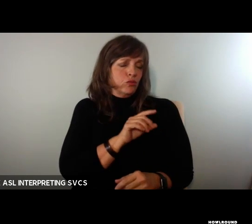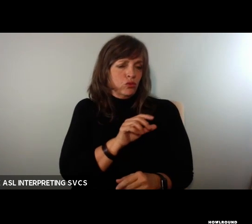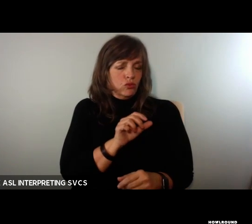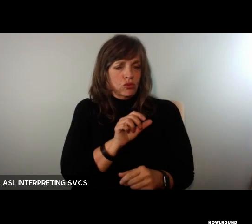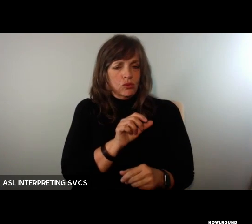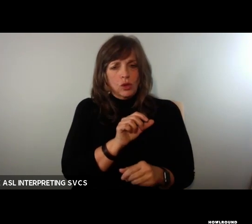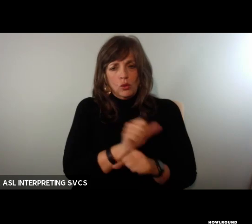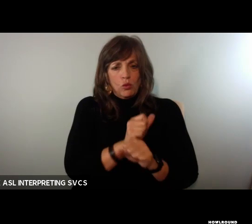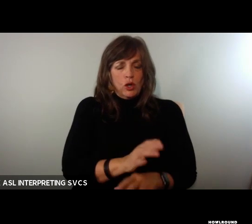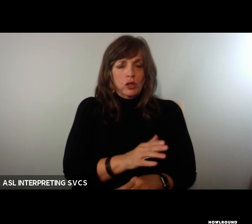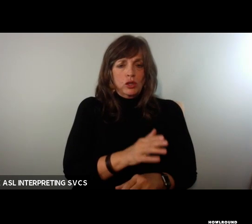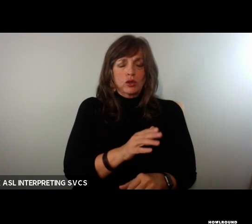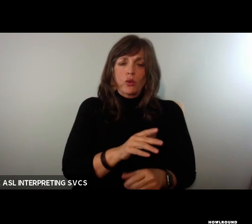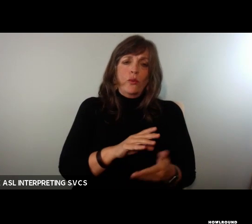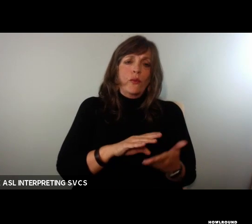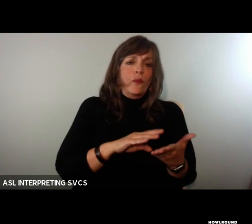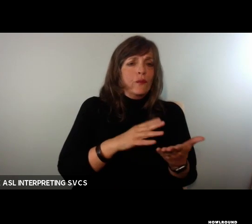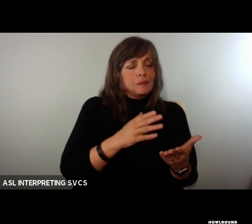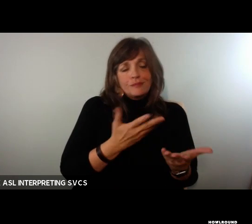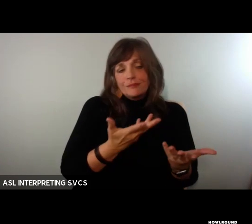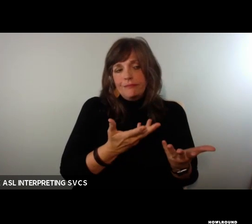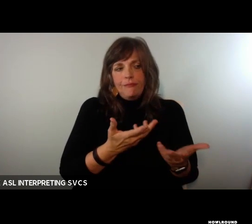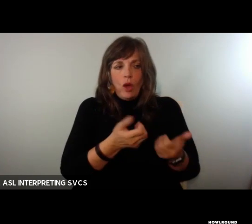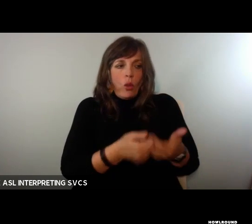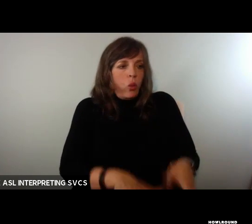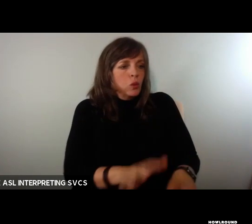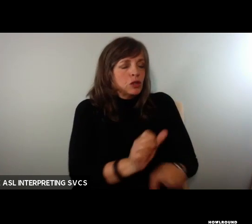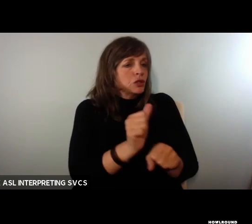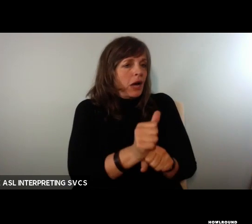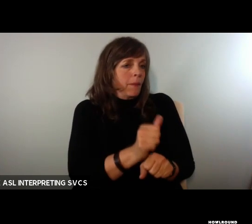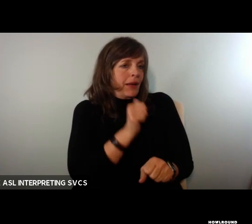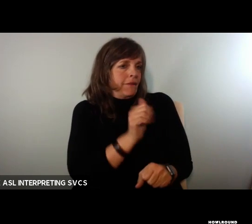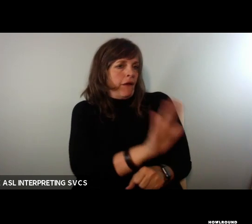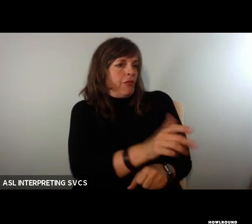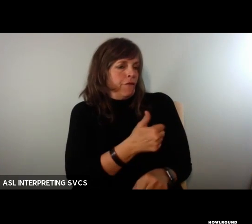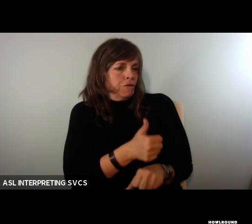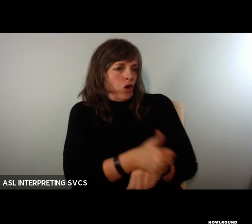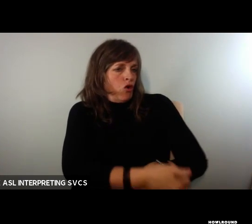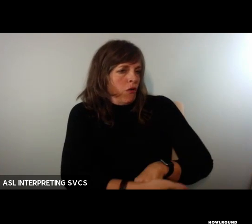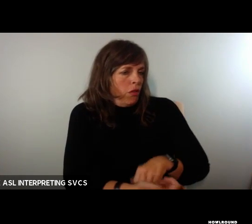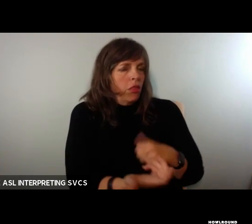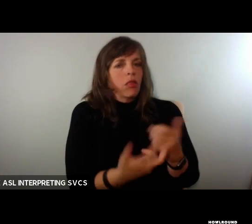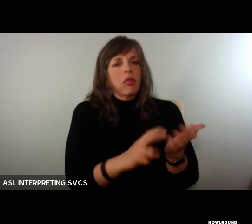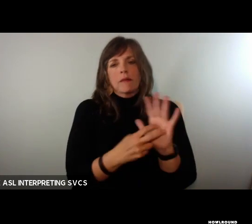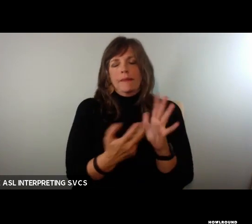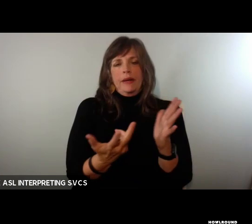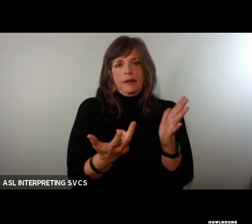So you may be eligible for it but you must be ready, willing and able to work,